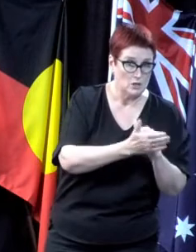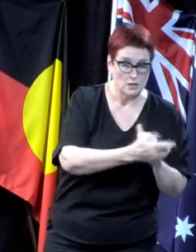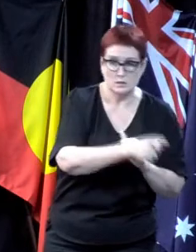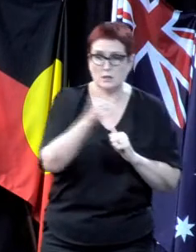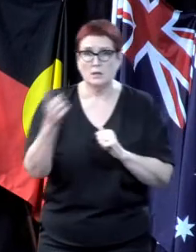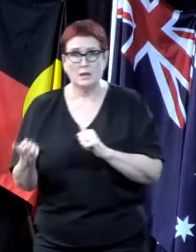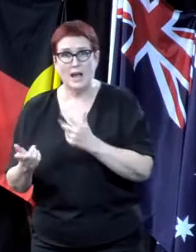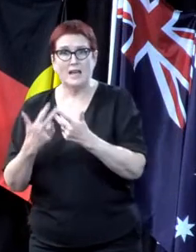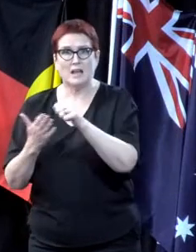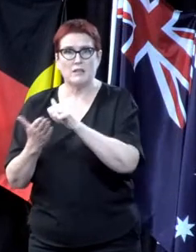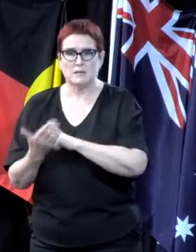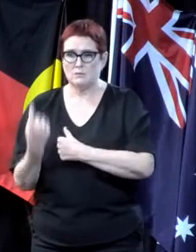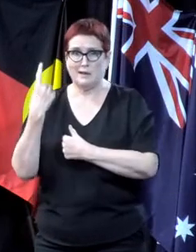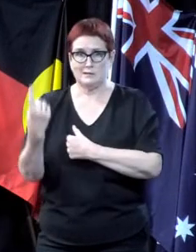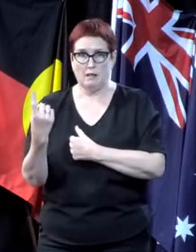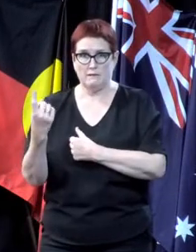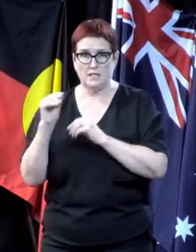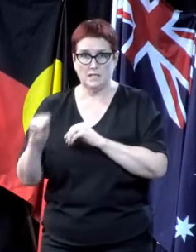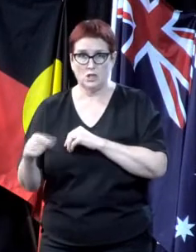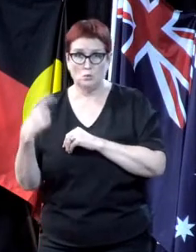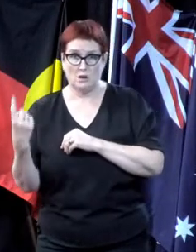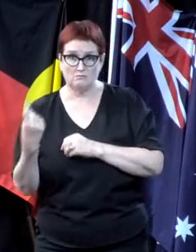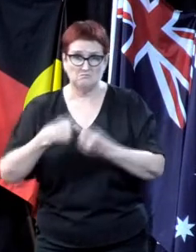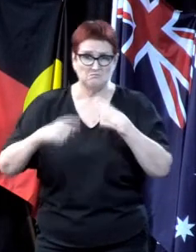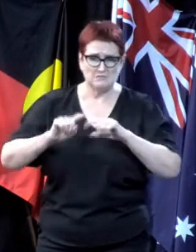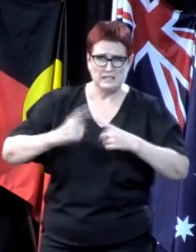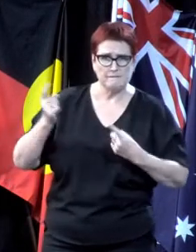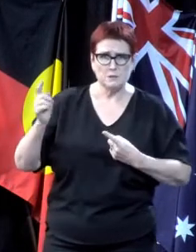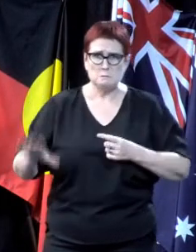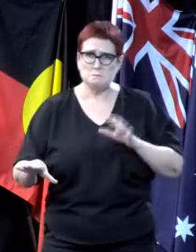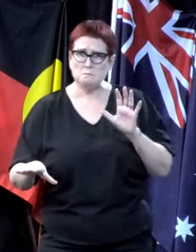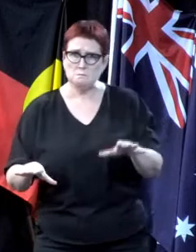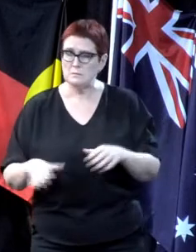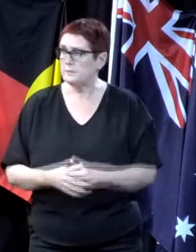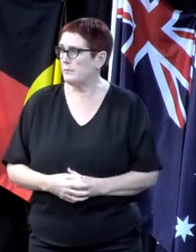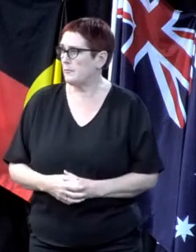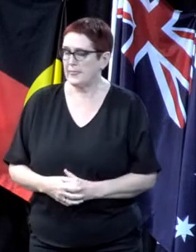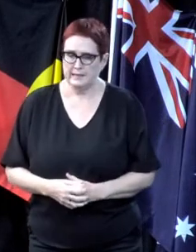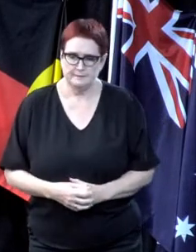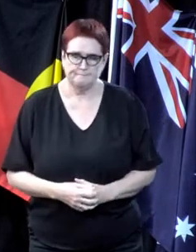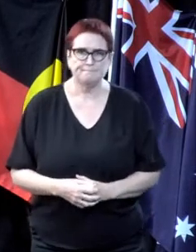Are you able to tell the Commission the difference in results? I – when I was teaching? Is that correct?